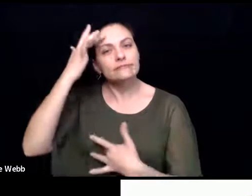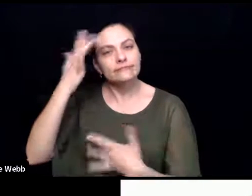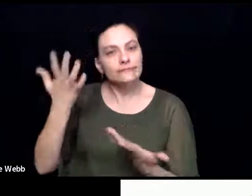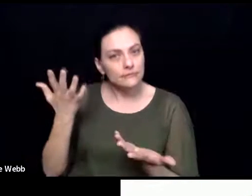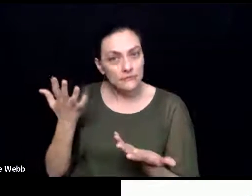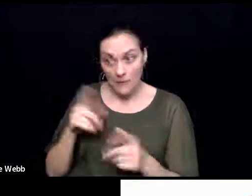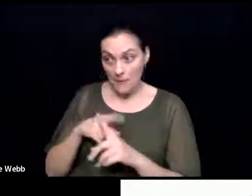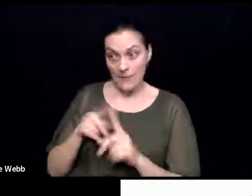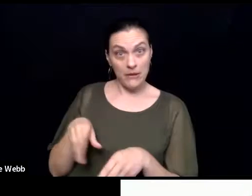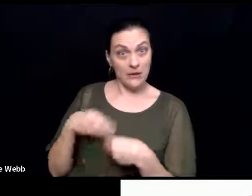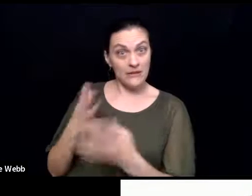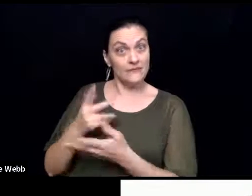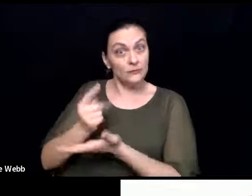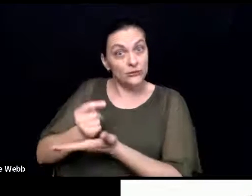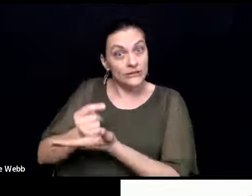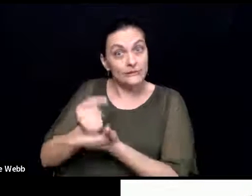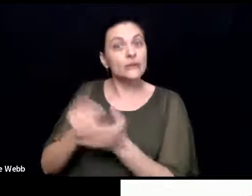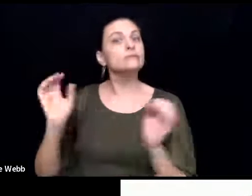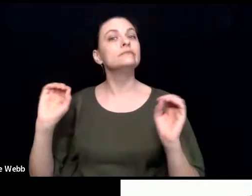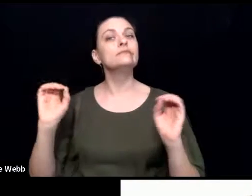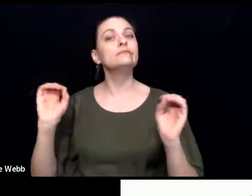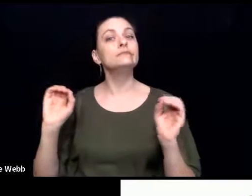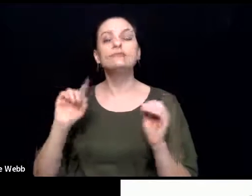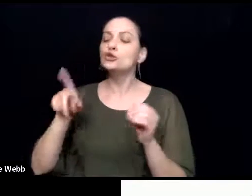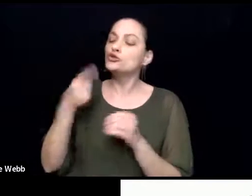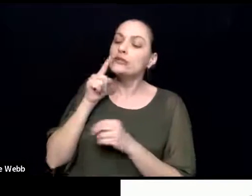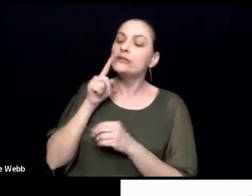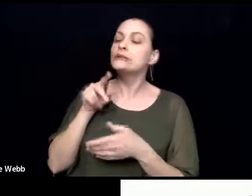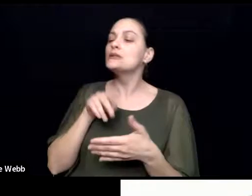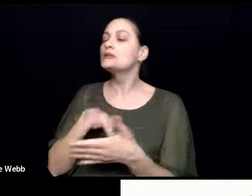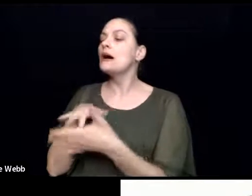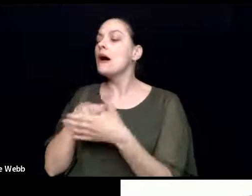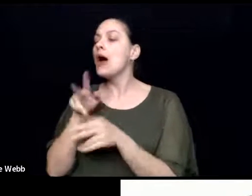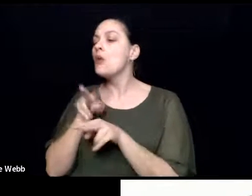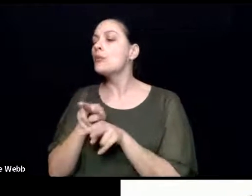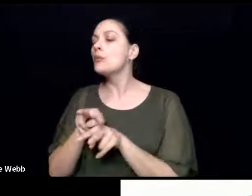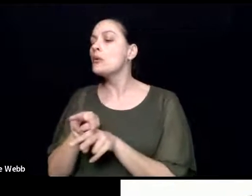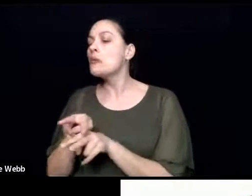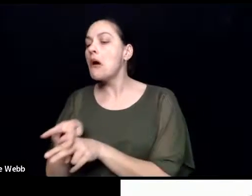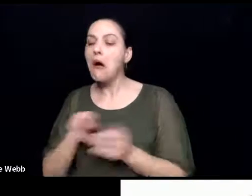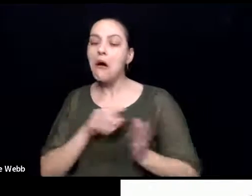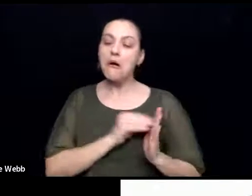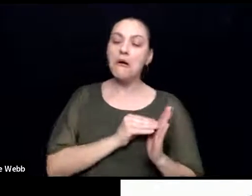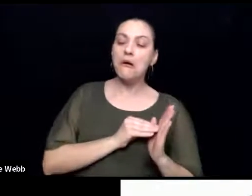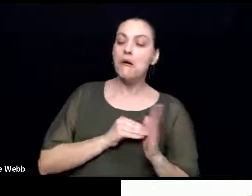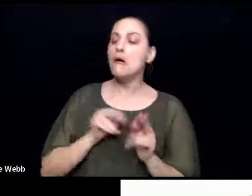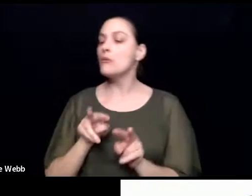give these men the treatment. They followed them until they passed away. People talk about that,